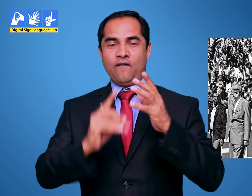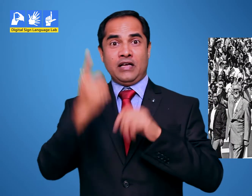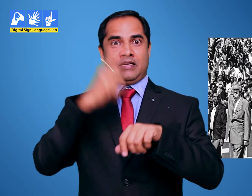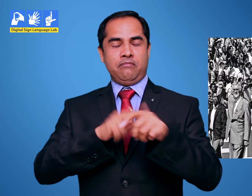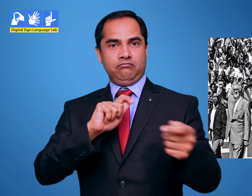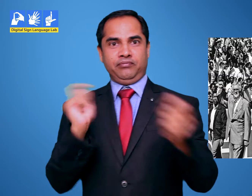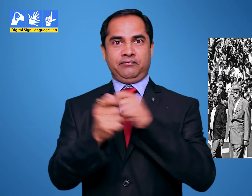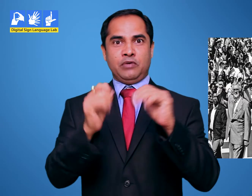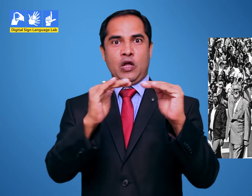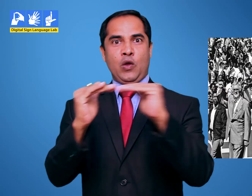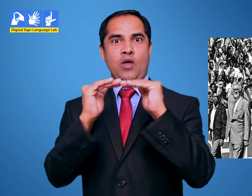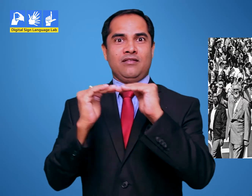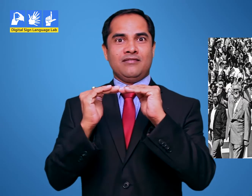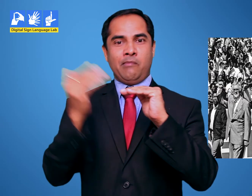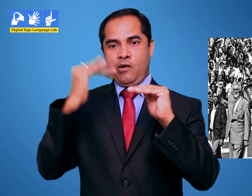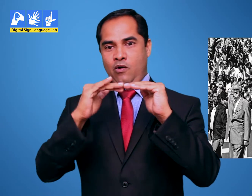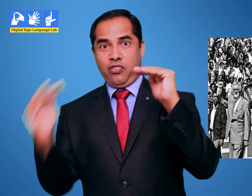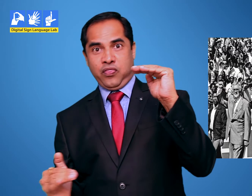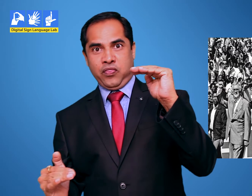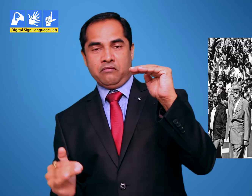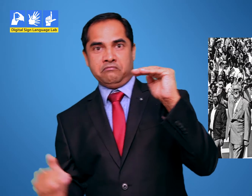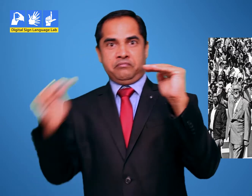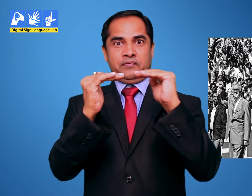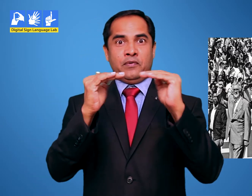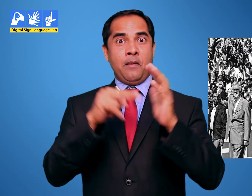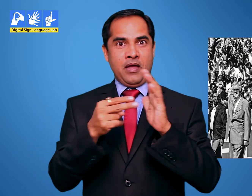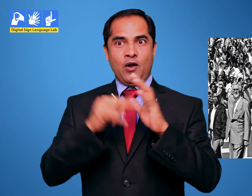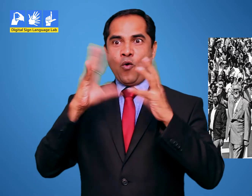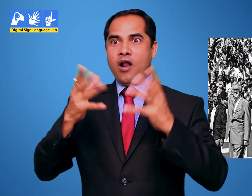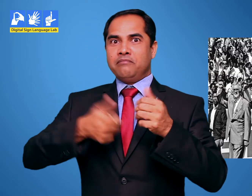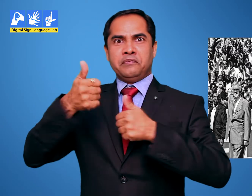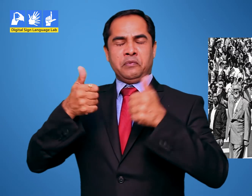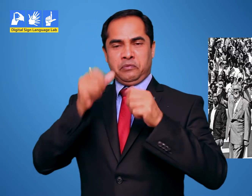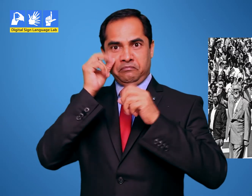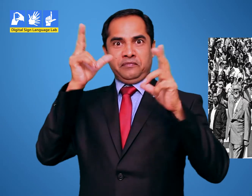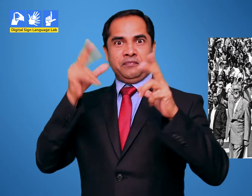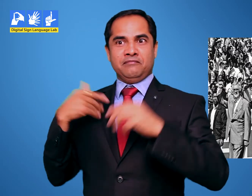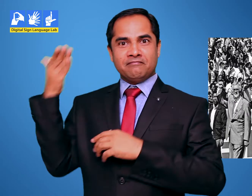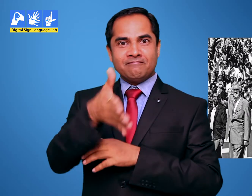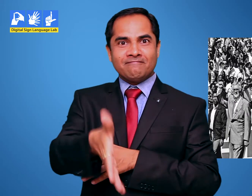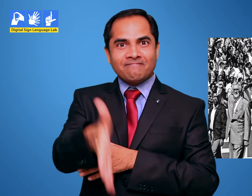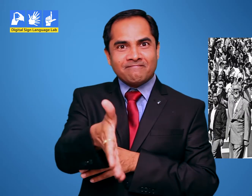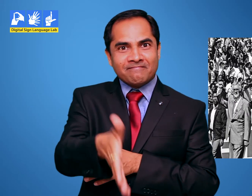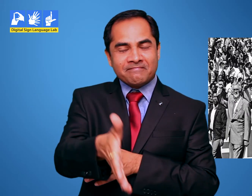witness the occasion, this major change of power. They came to congratulate